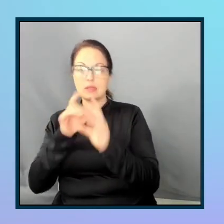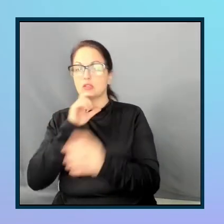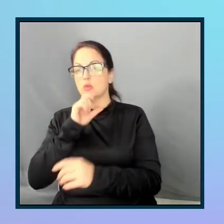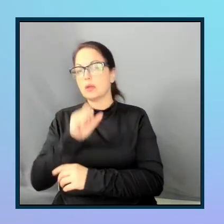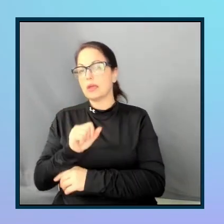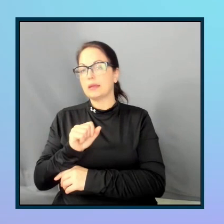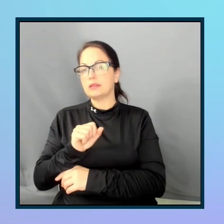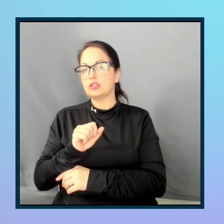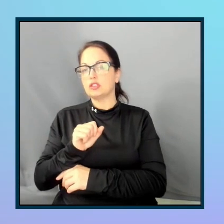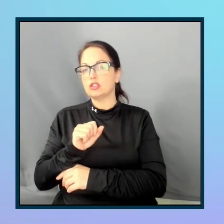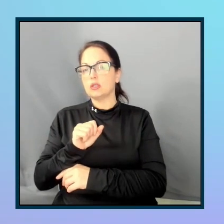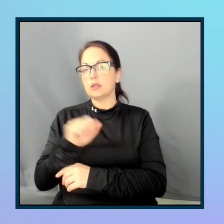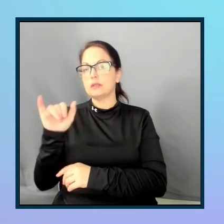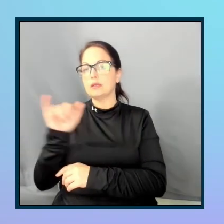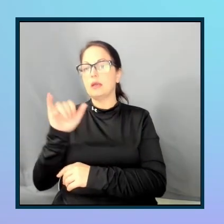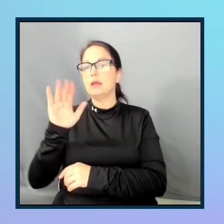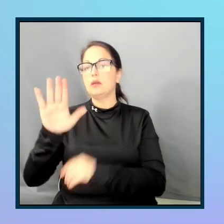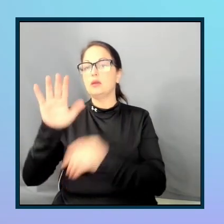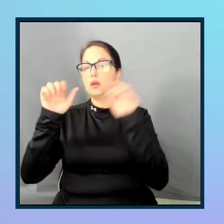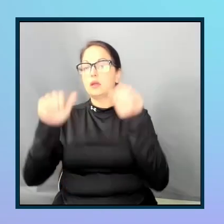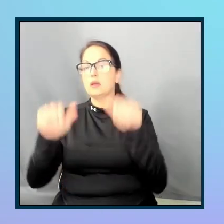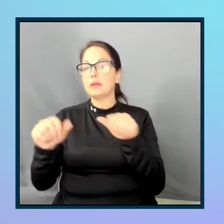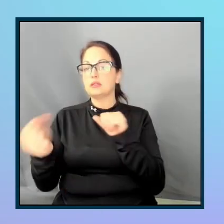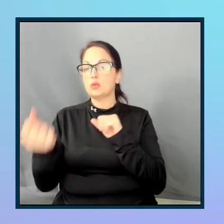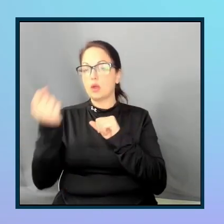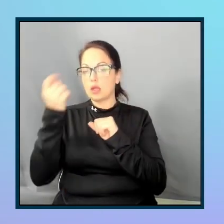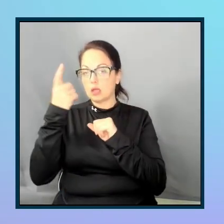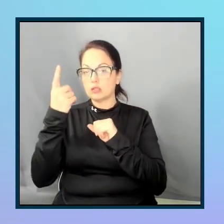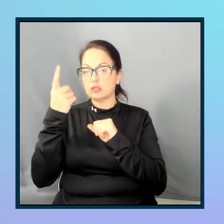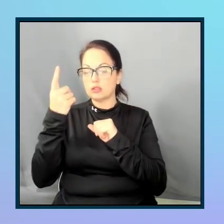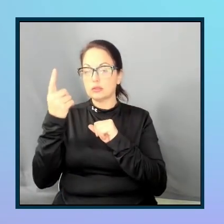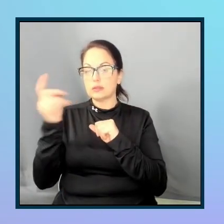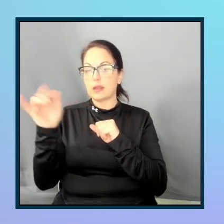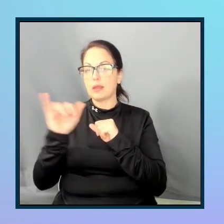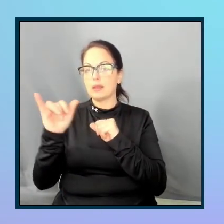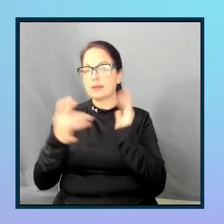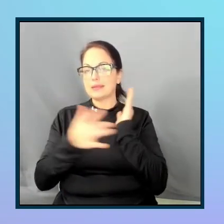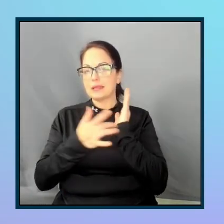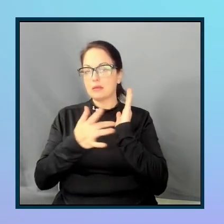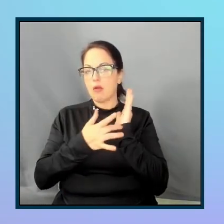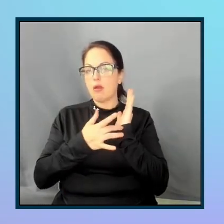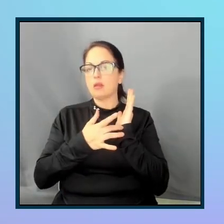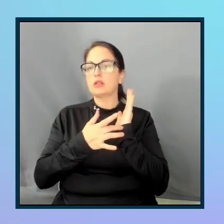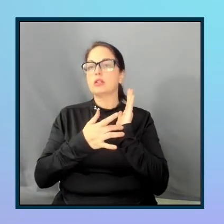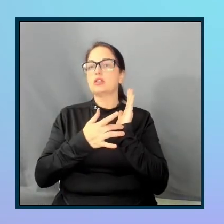as far as your ability to understand like, technology. So as you age,